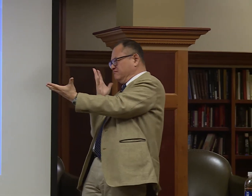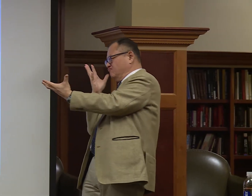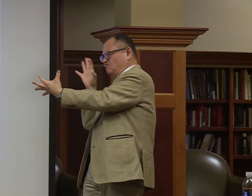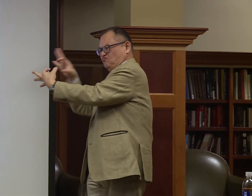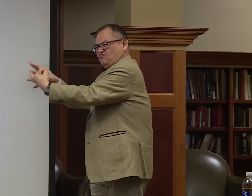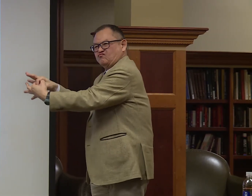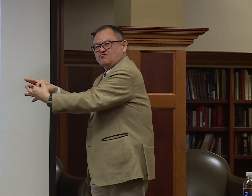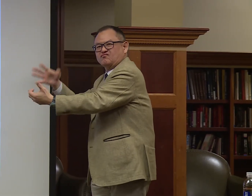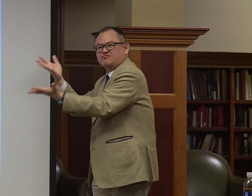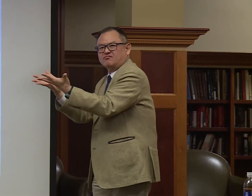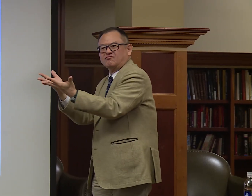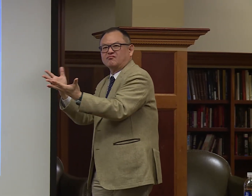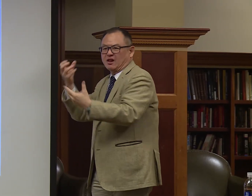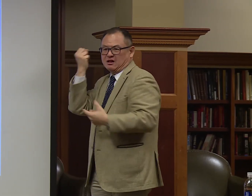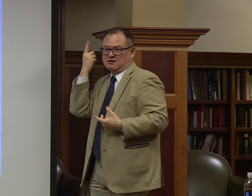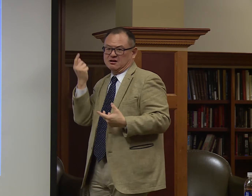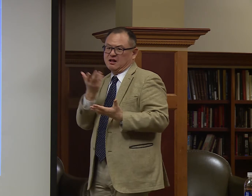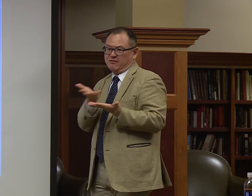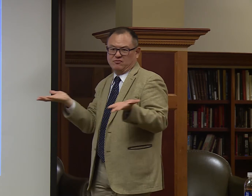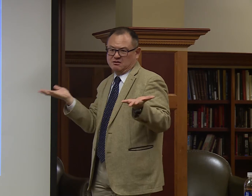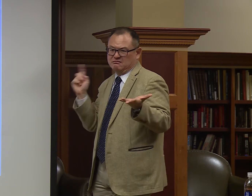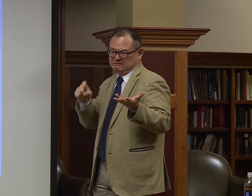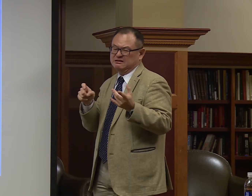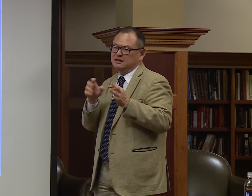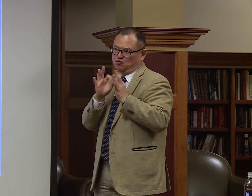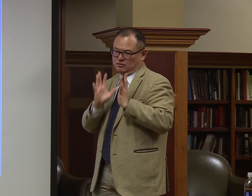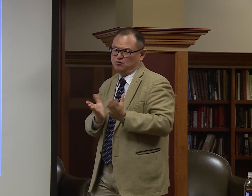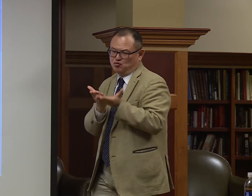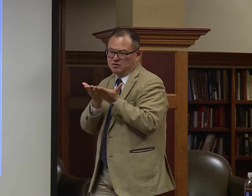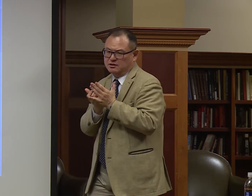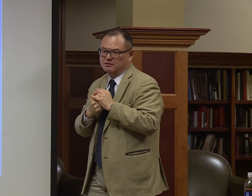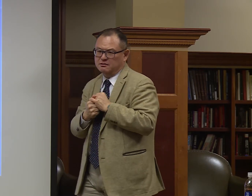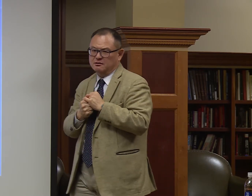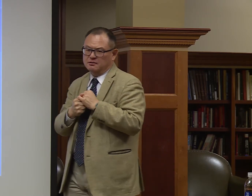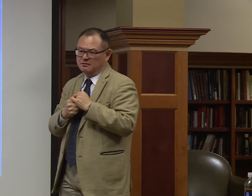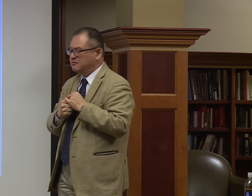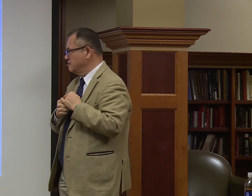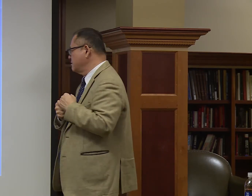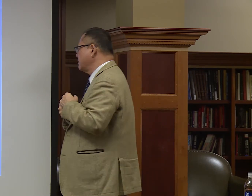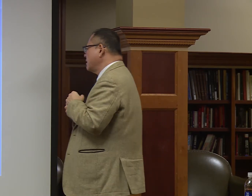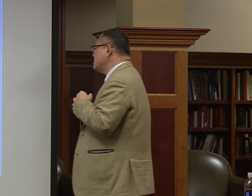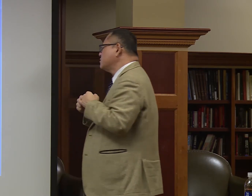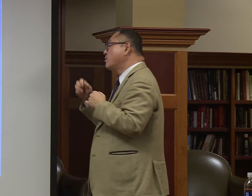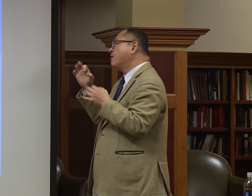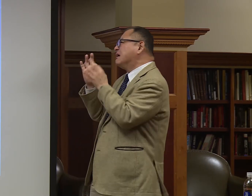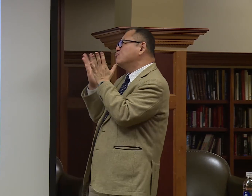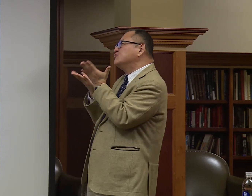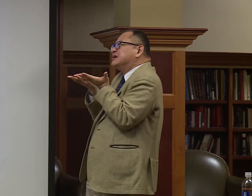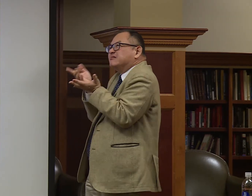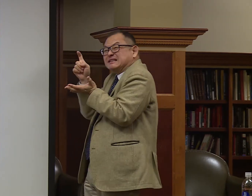how to work with the interpreter and through the interpreter to be a part of the conversations.